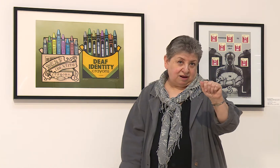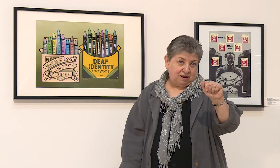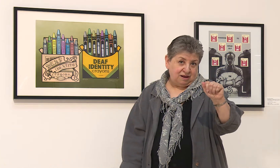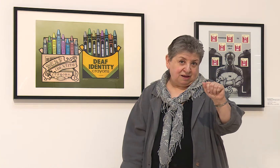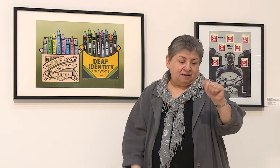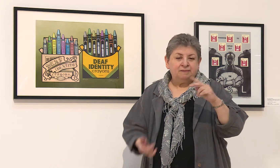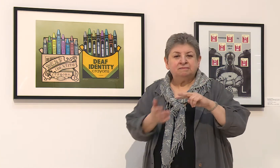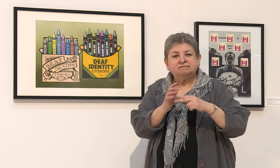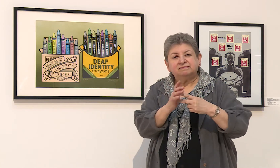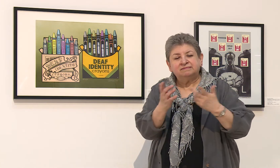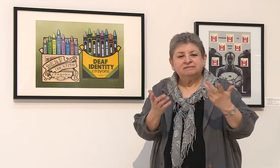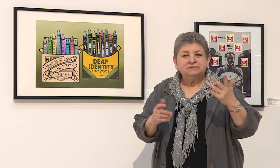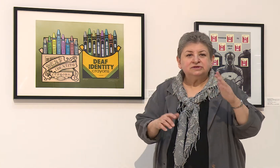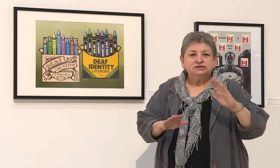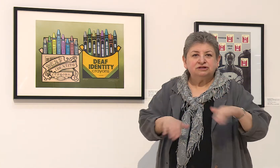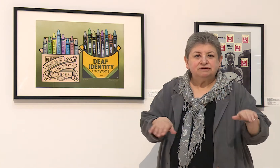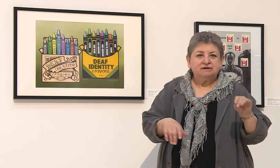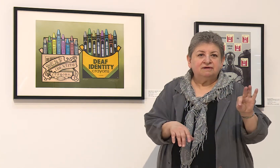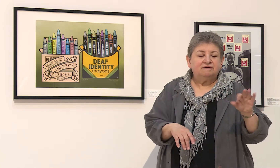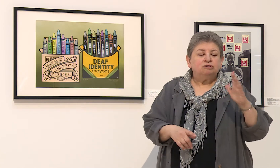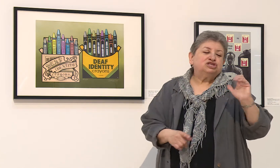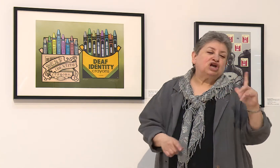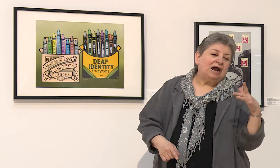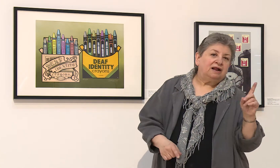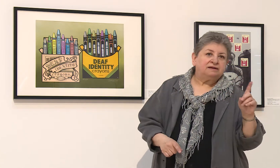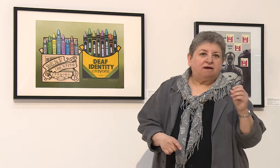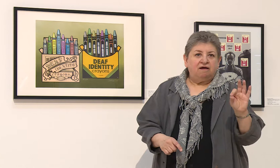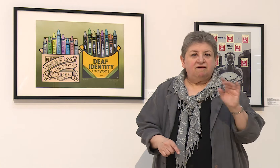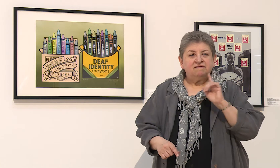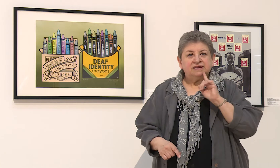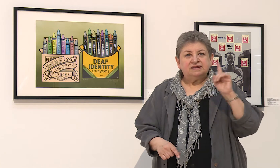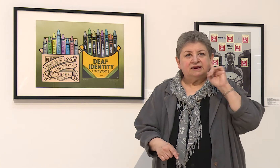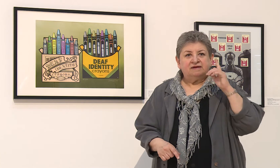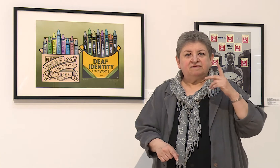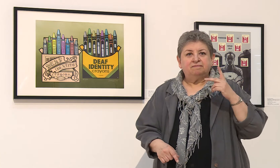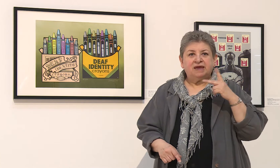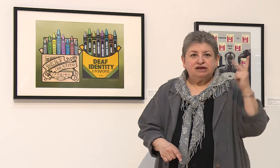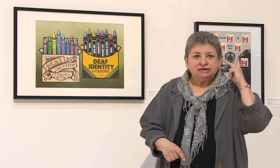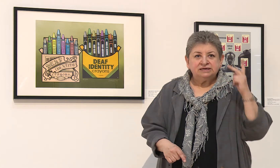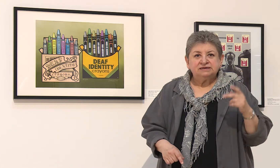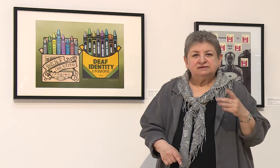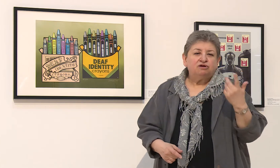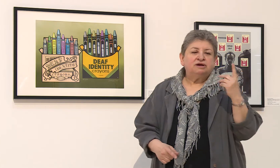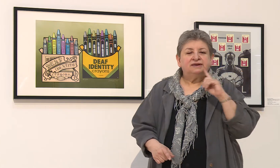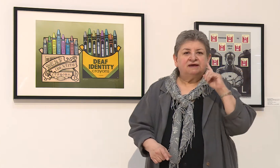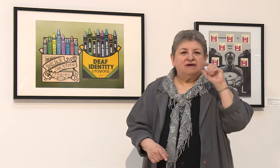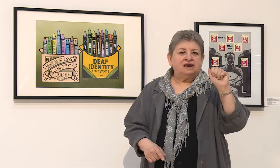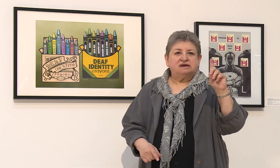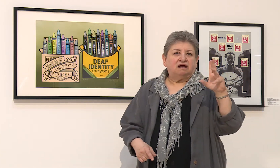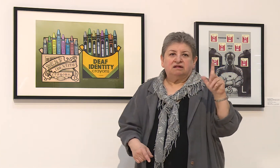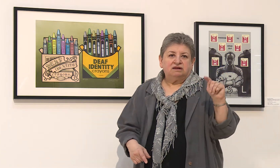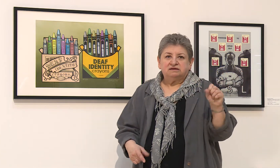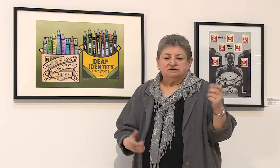about "Coda" and "Seeing." "Coda" represents "child of a deaf adult,"